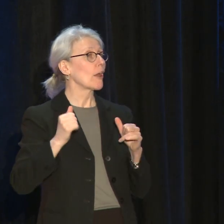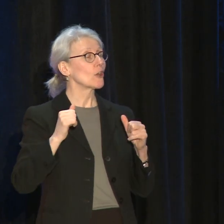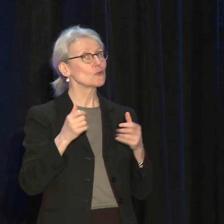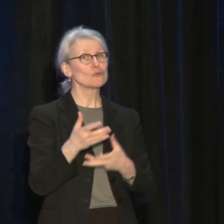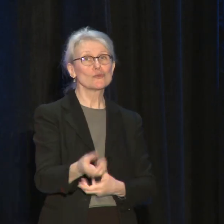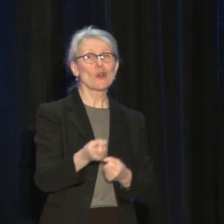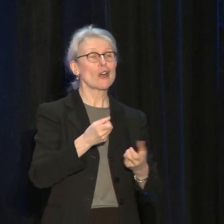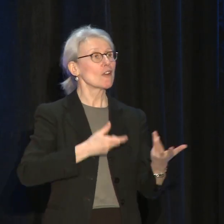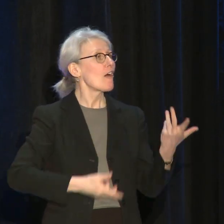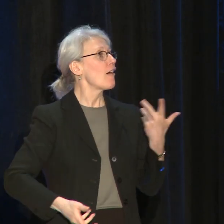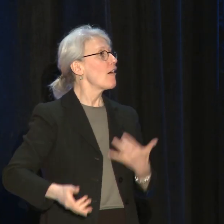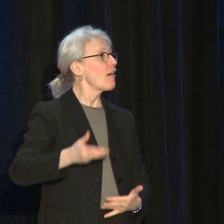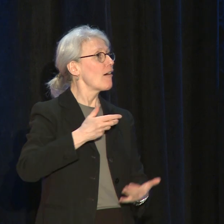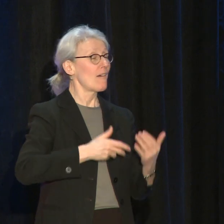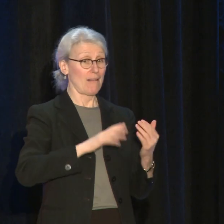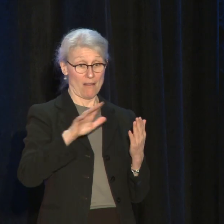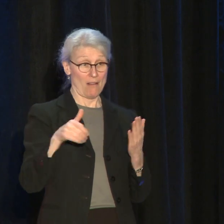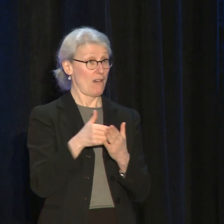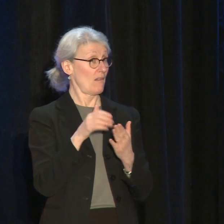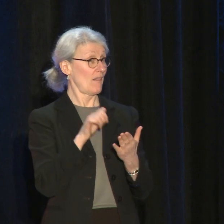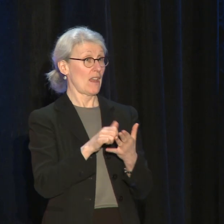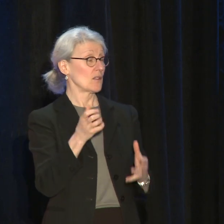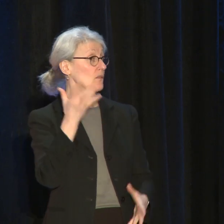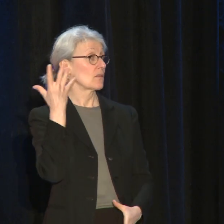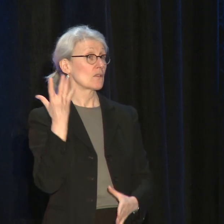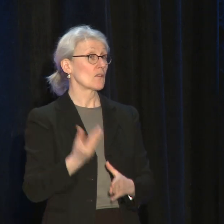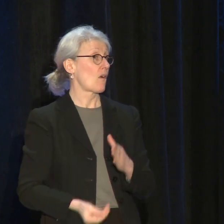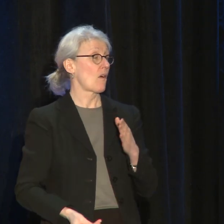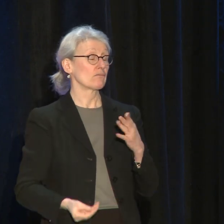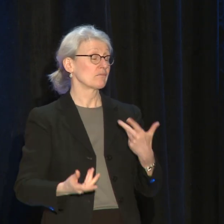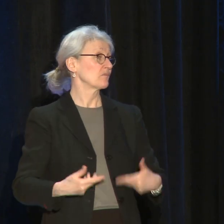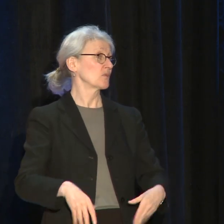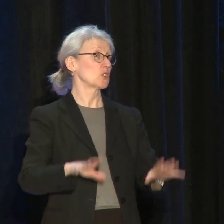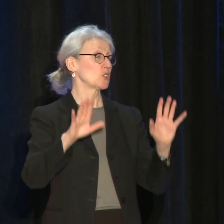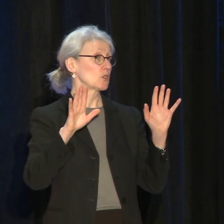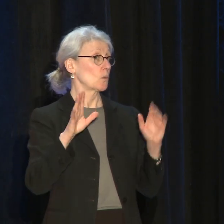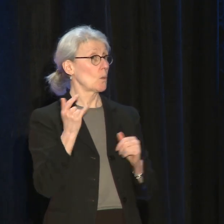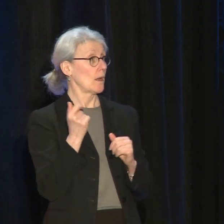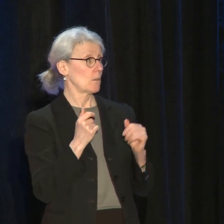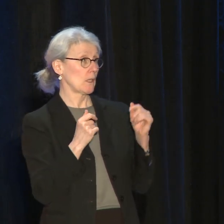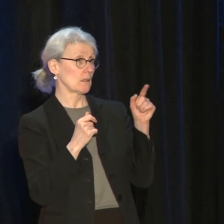every aspect of their lives, radically different from the lives of children and